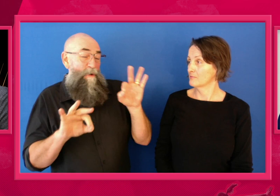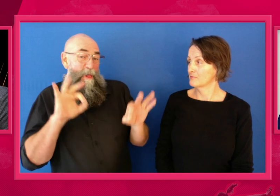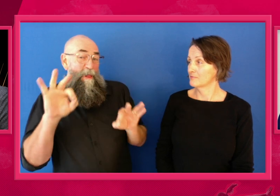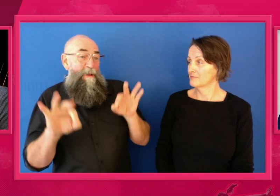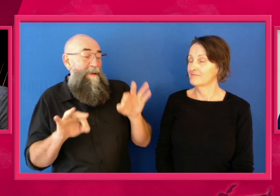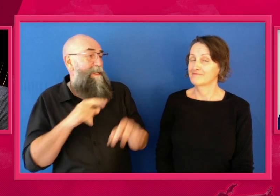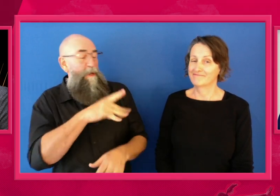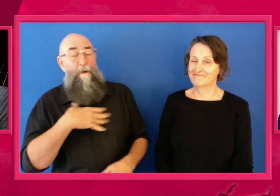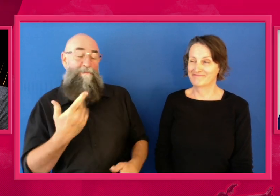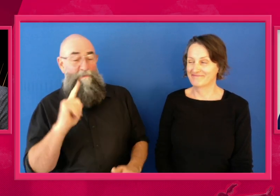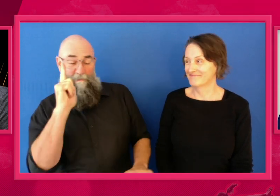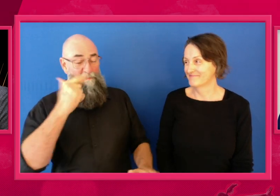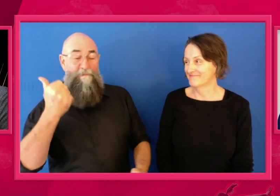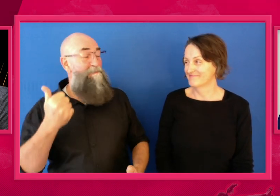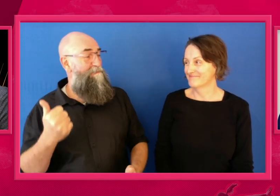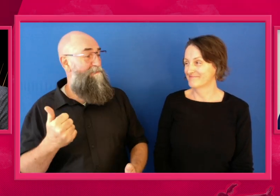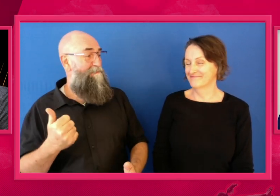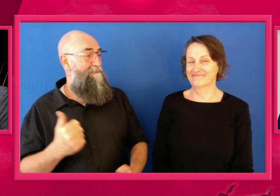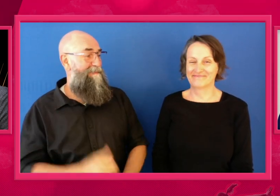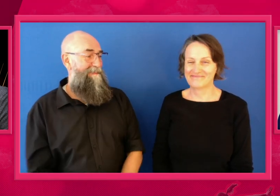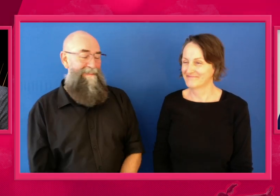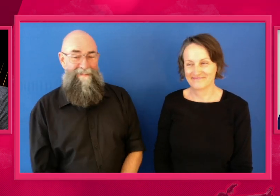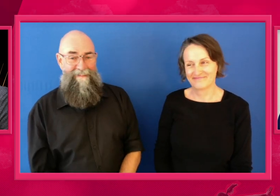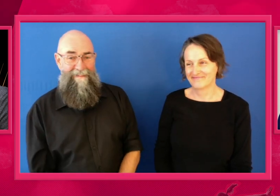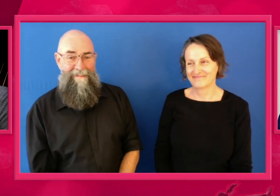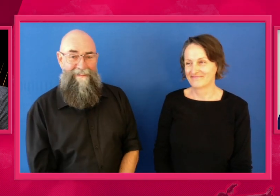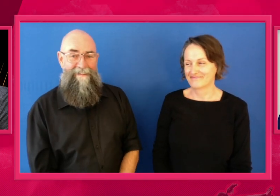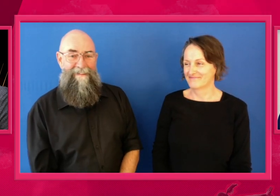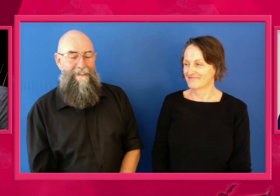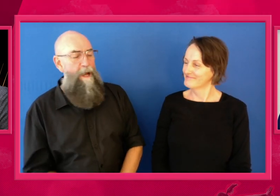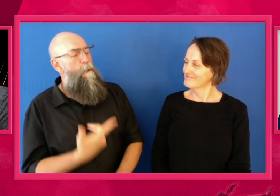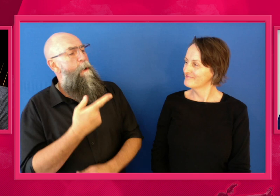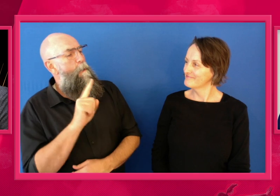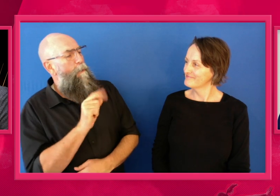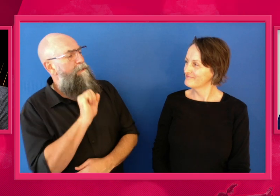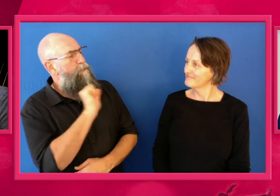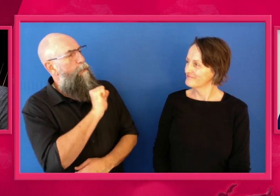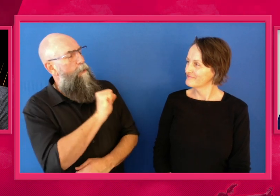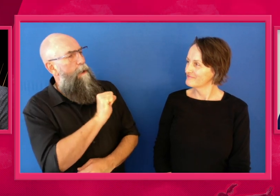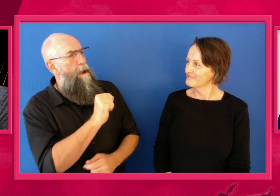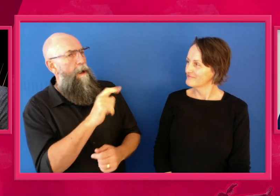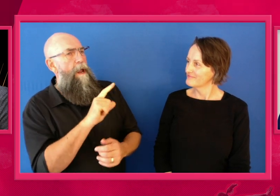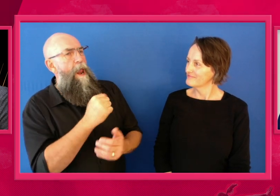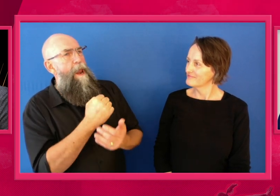looking good. Don't lie. What's your, what's your all-time favorite Paralympic moment?